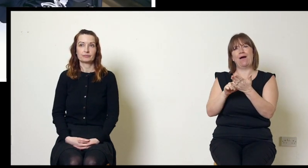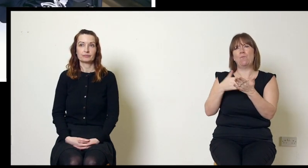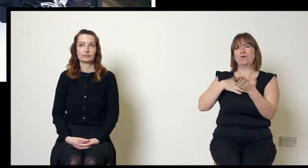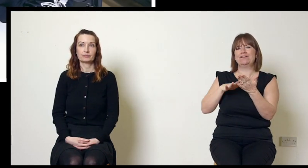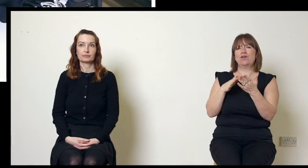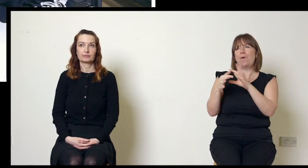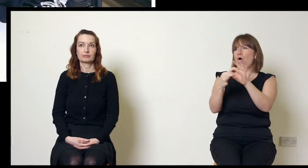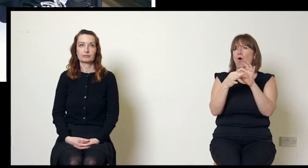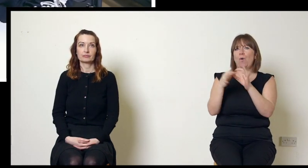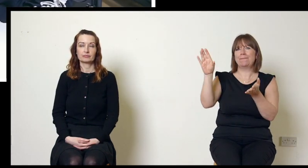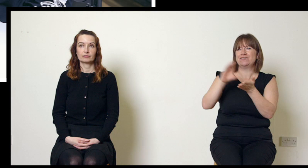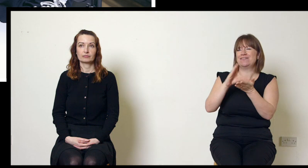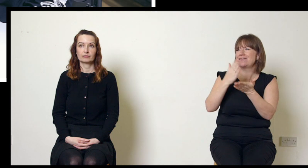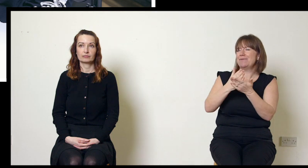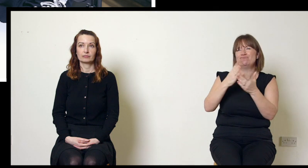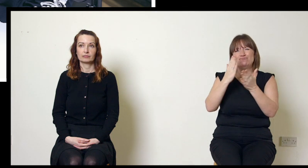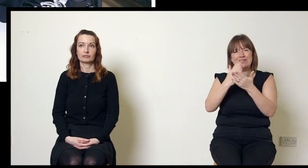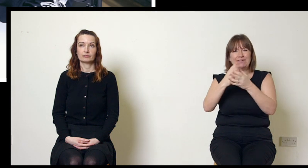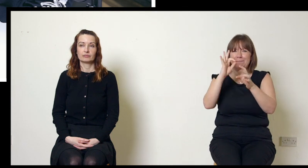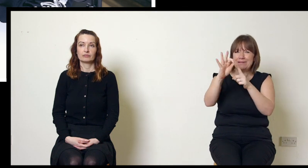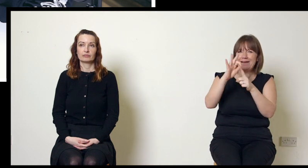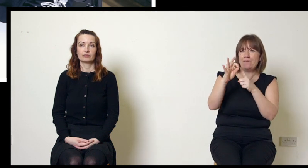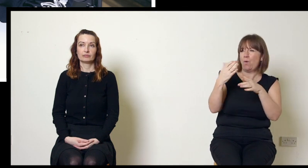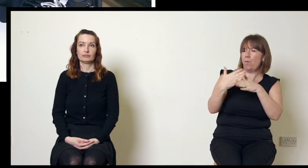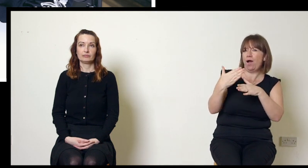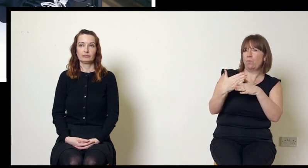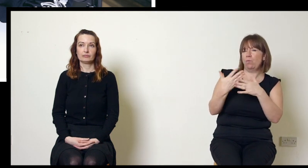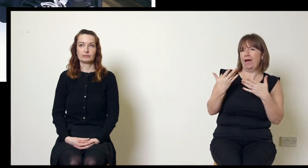something really bespoke and work with somebody, a wider community